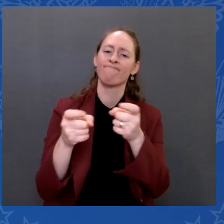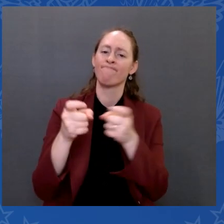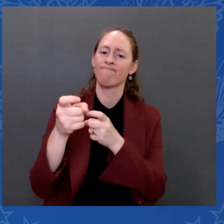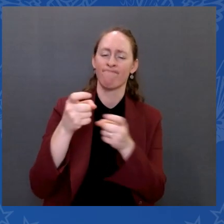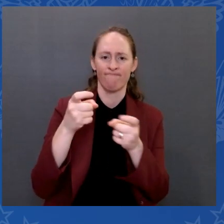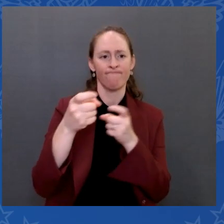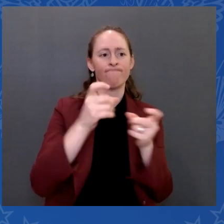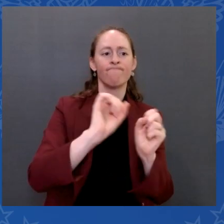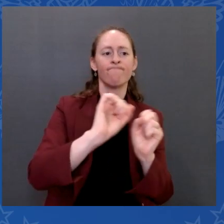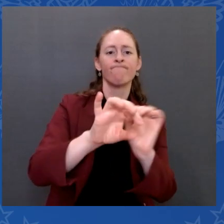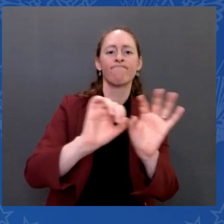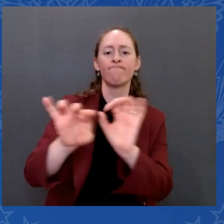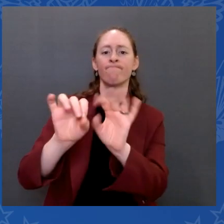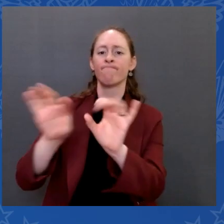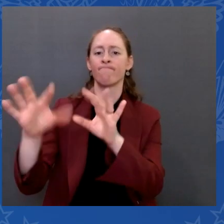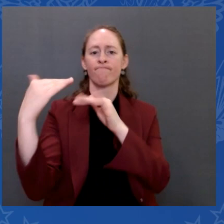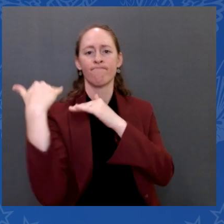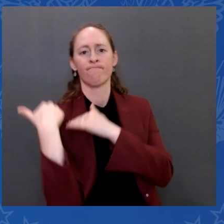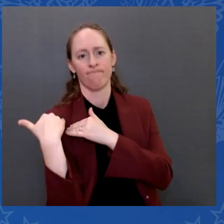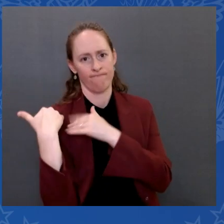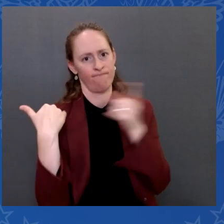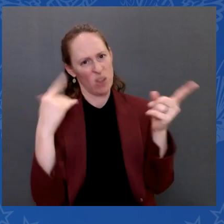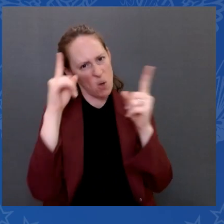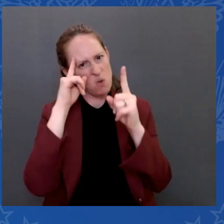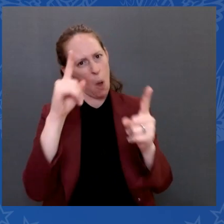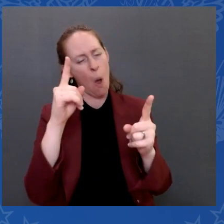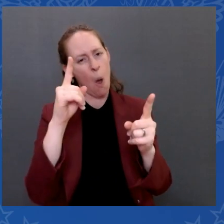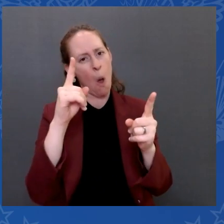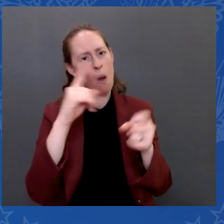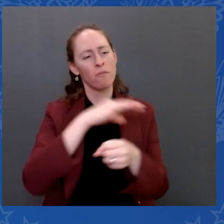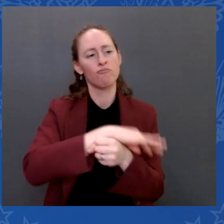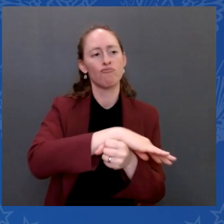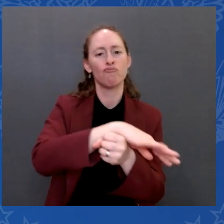to what we need to make sure our warfighters have, what they need to succeed on the field,